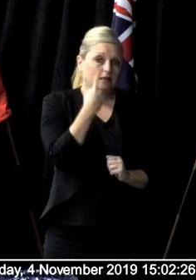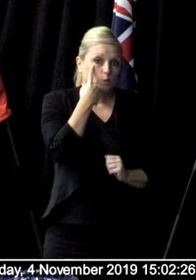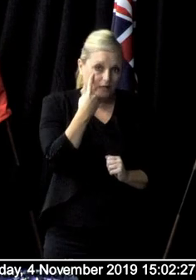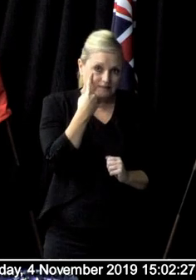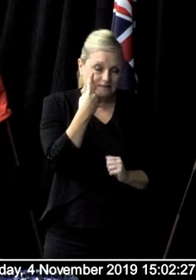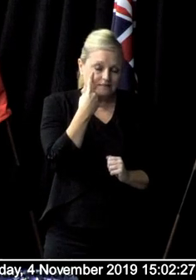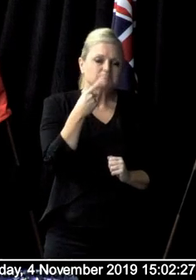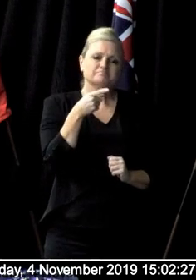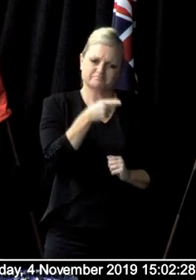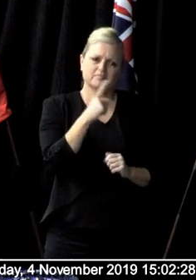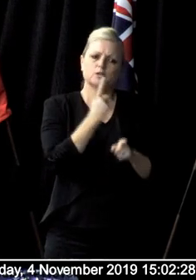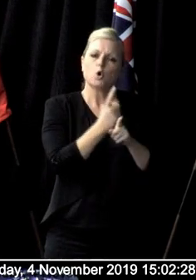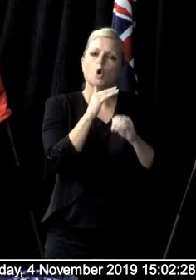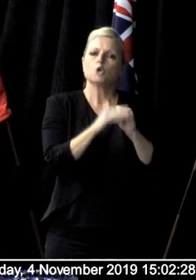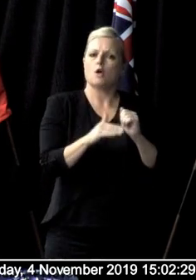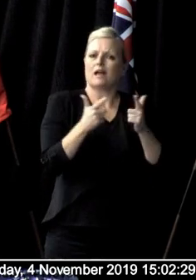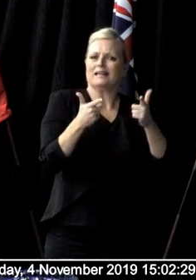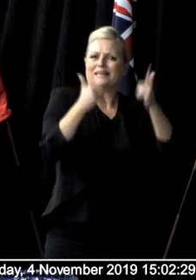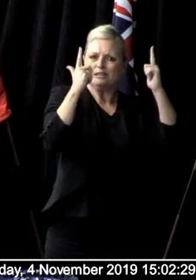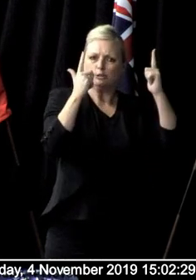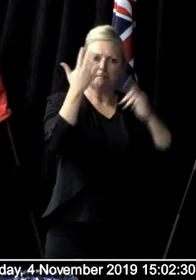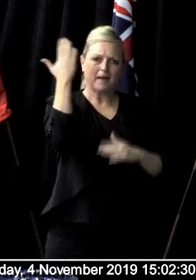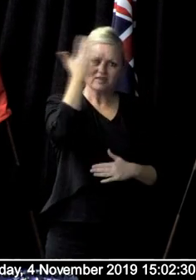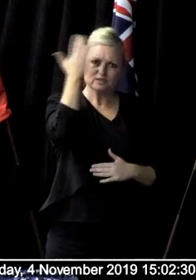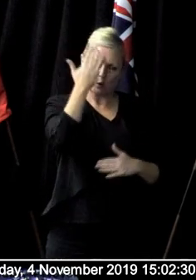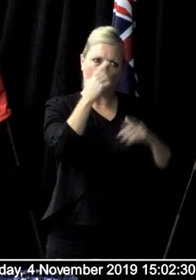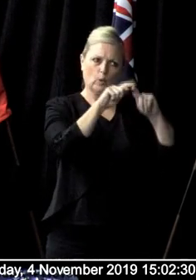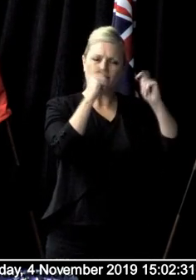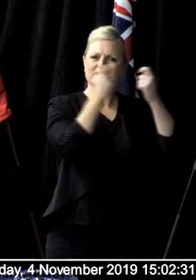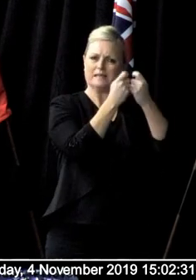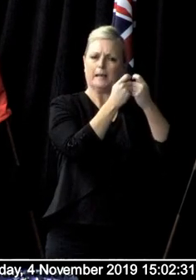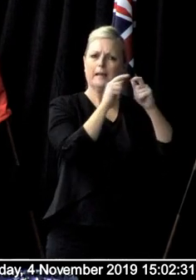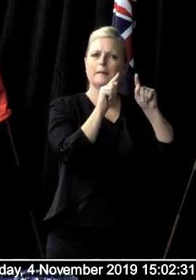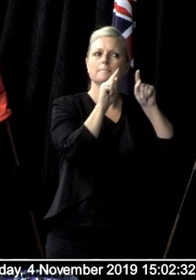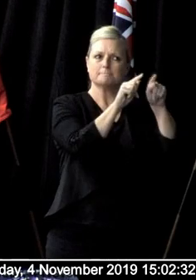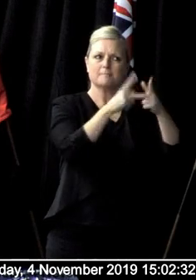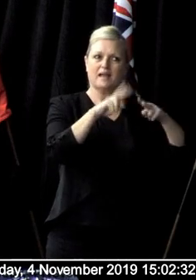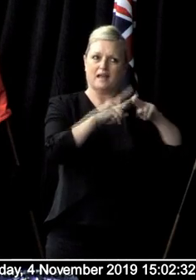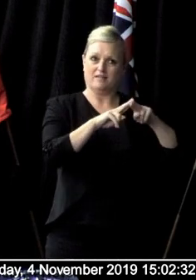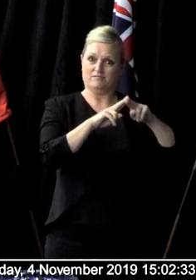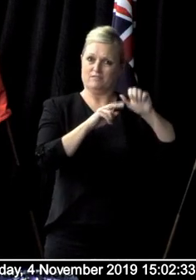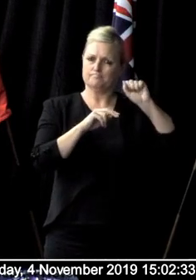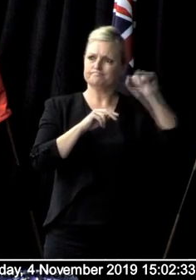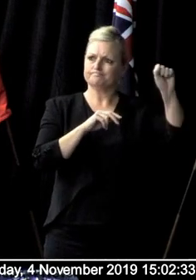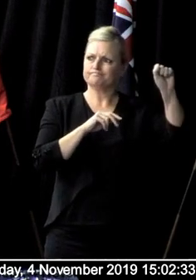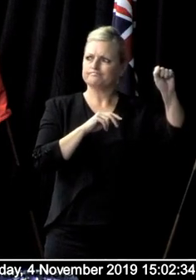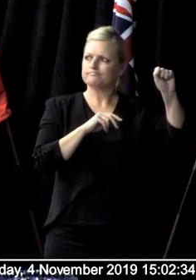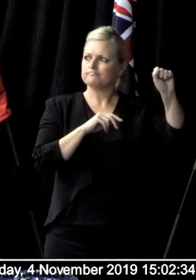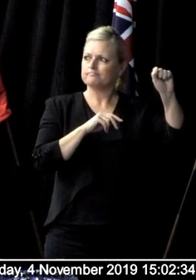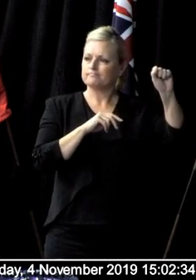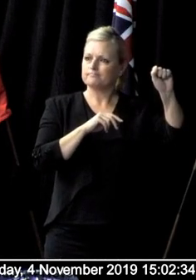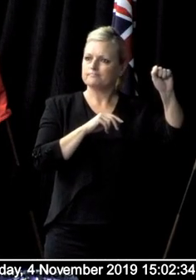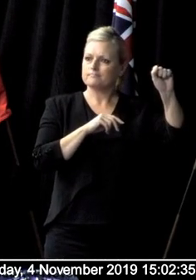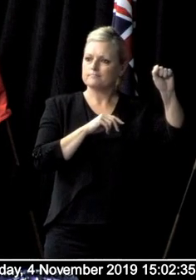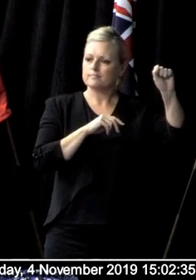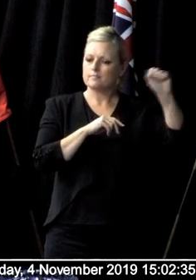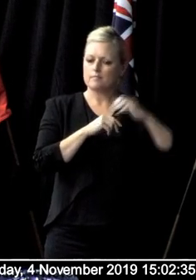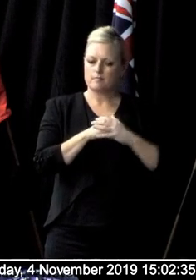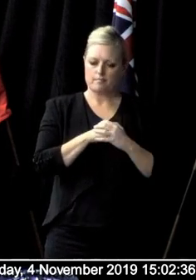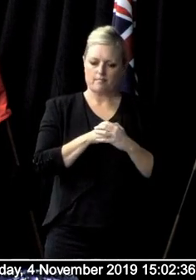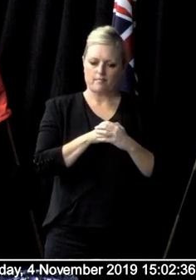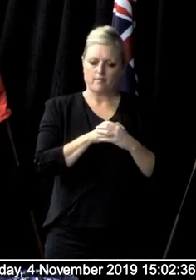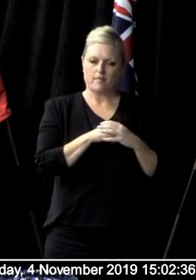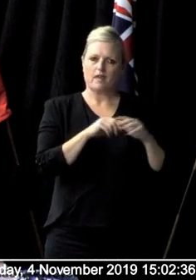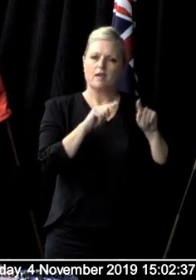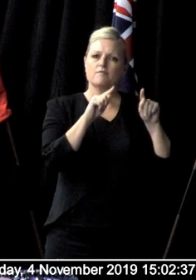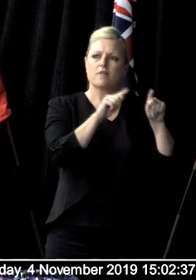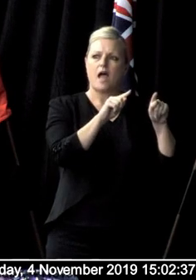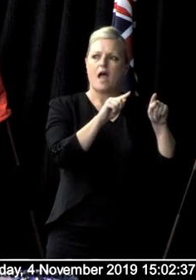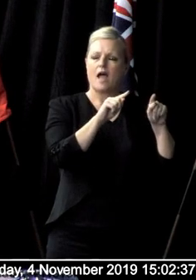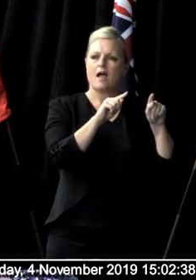I think where school leaders have – I guess that thing of not just seeing